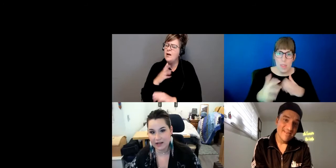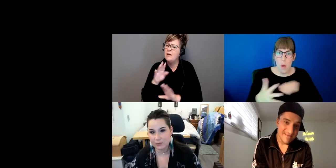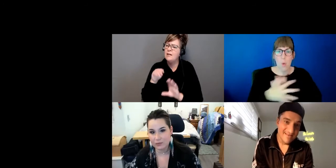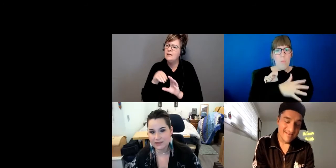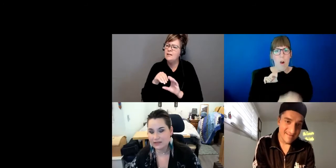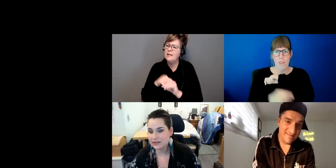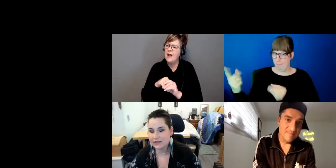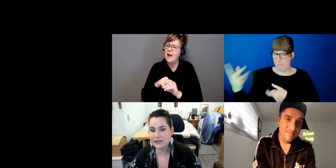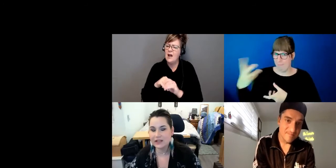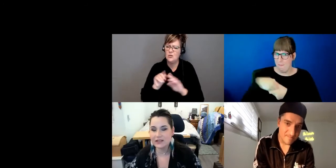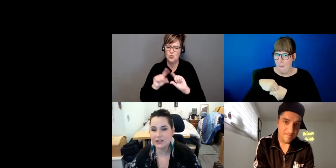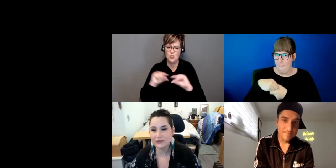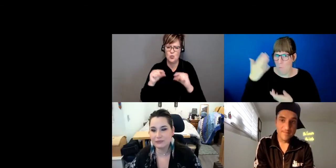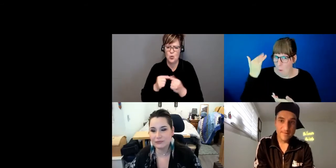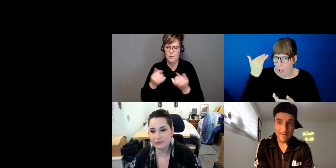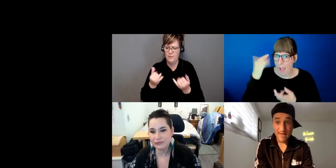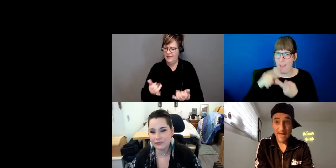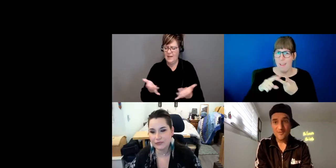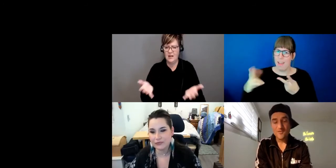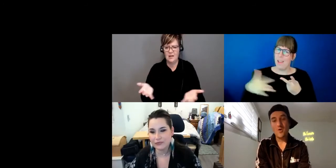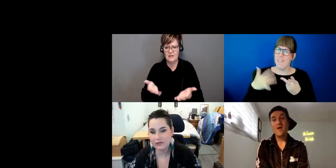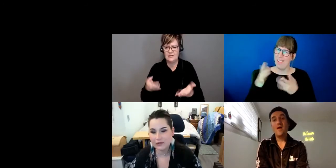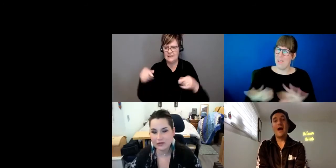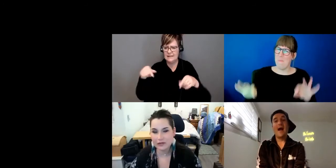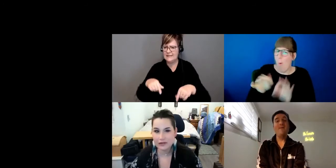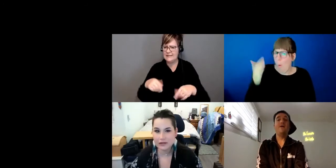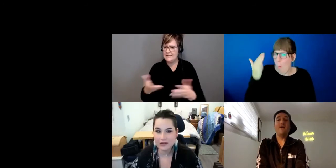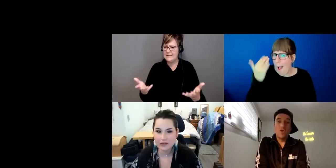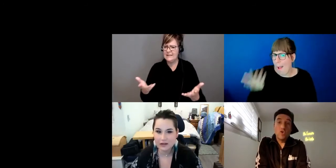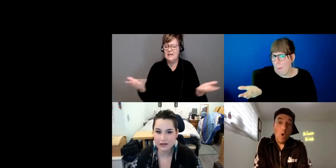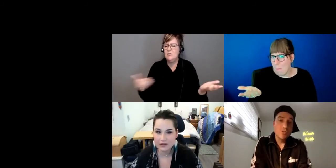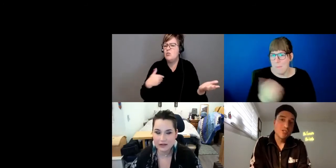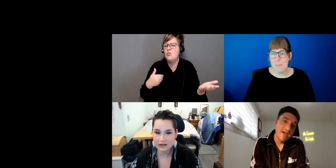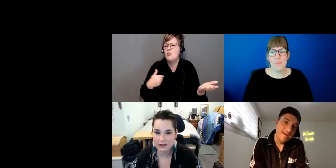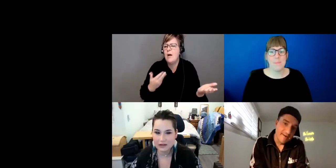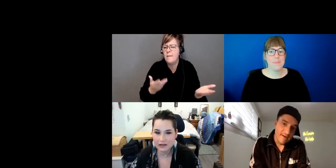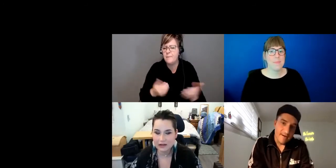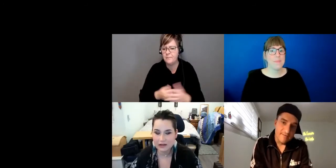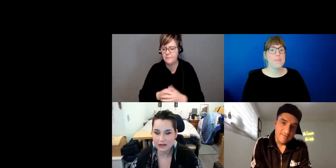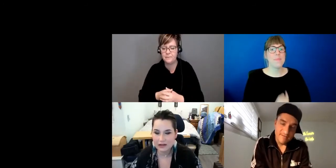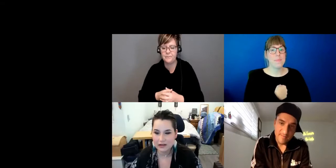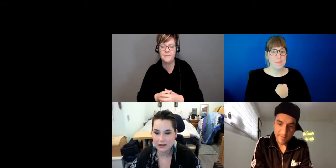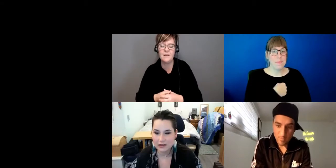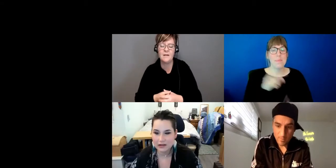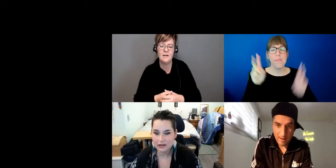AND WHAT IS ITS SIGNIFICANCE TO YOU? >> Luca: YEAH, SO I'M A CO-CHAIR OF DISABILITY WITHOUT